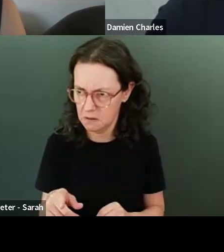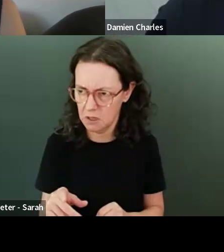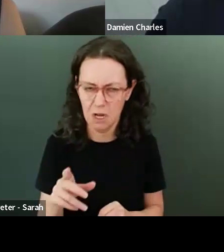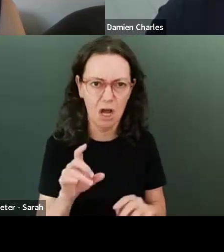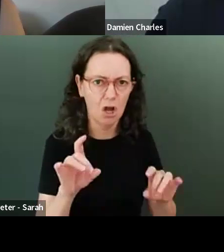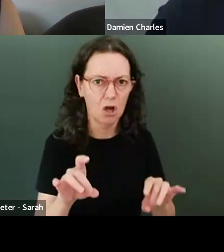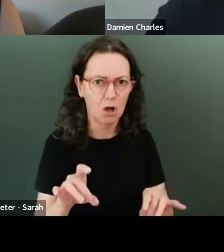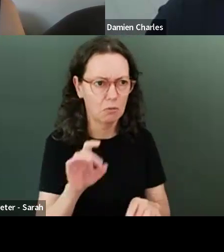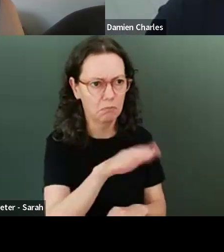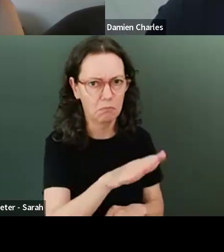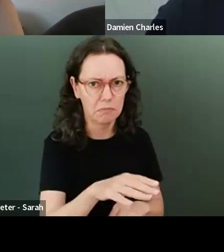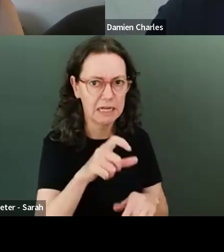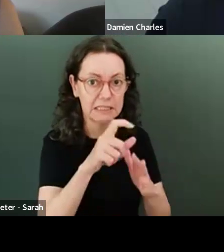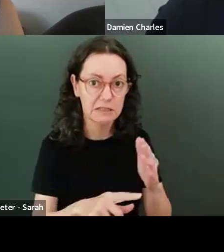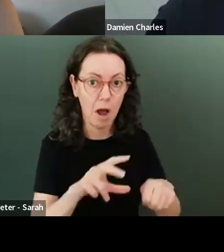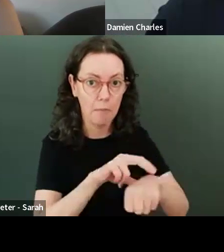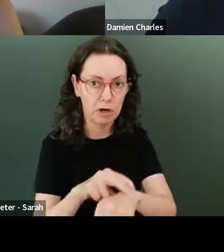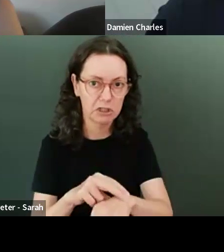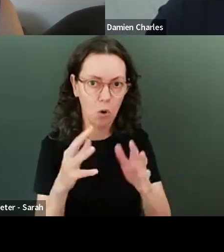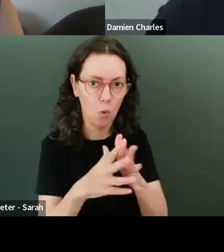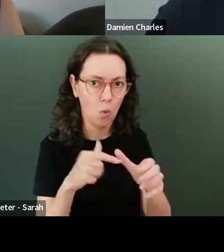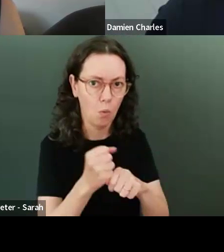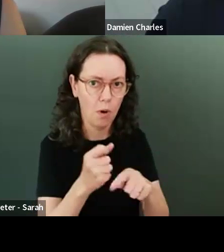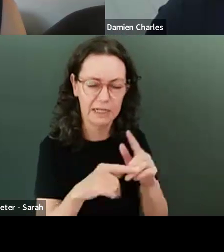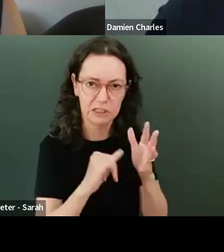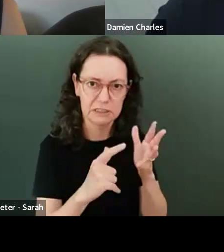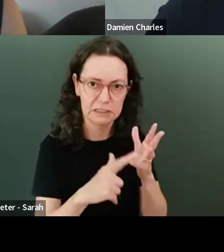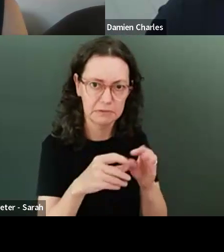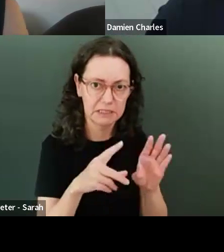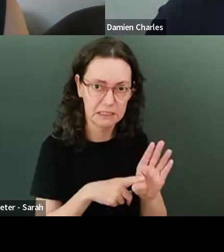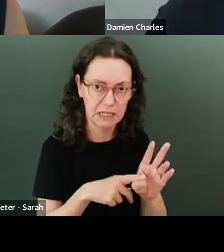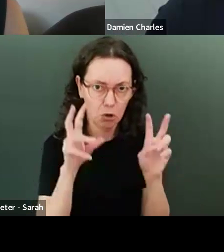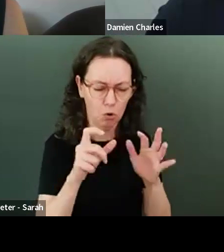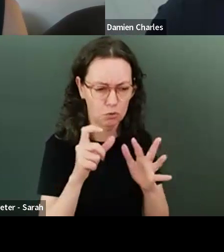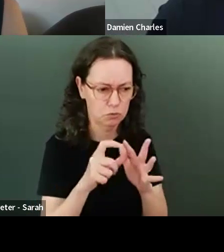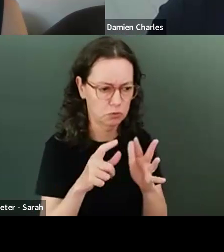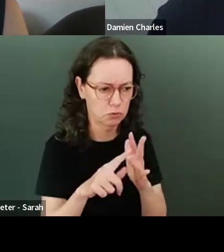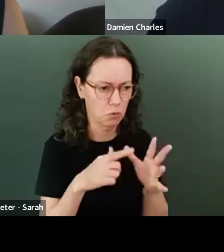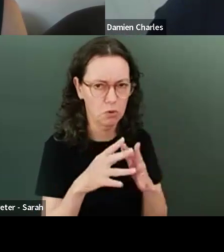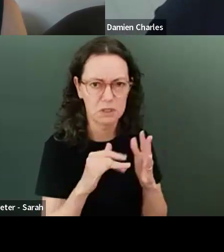Disabled Apprentices Wage Subsidy scheme